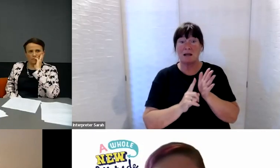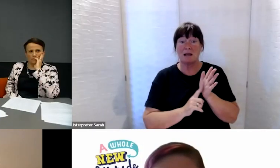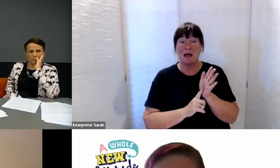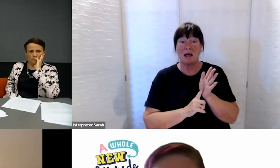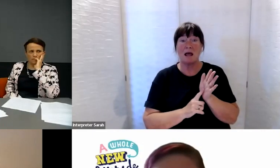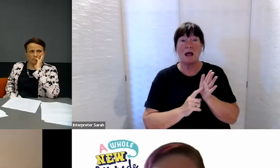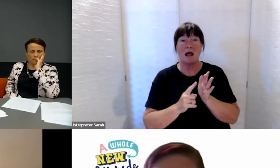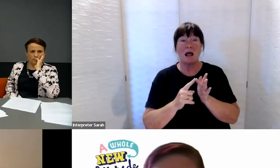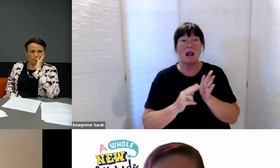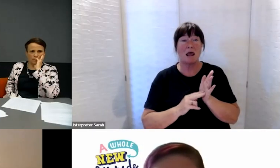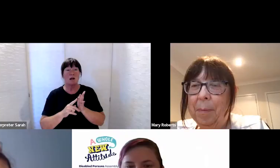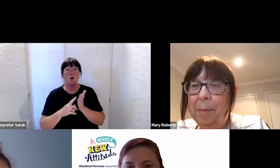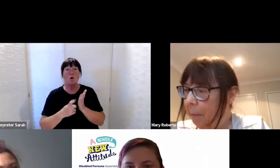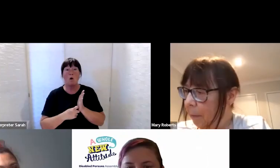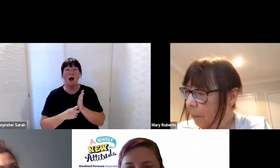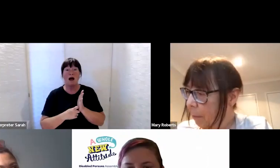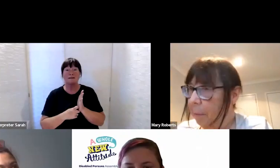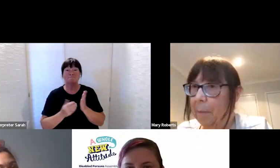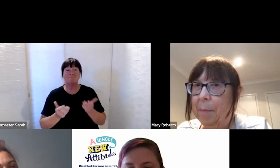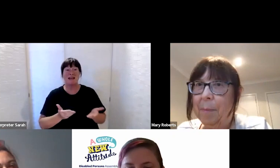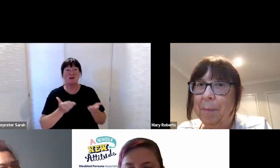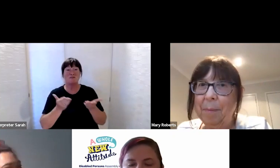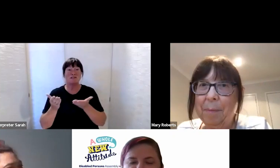Go ahead with your questions. We’ll just get you on screen for this.